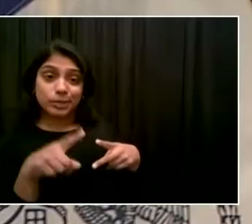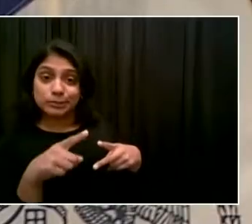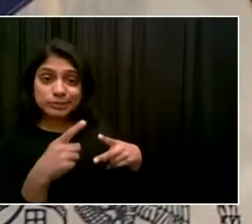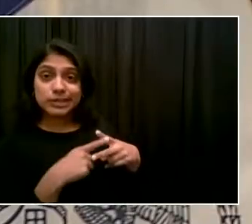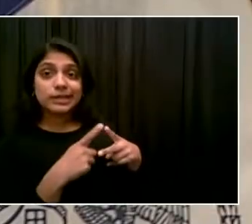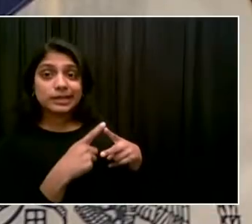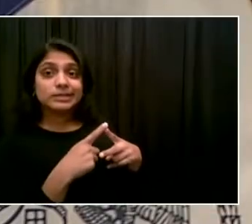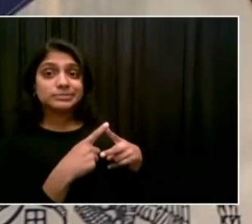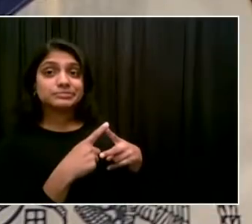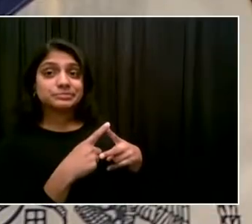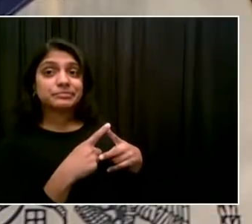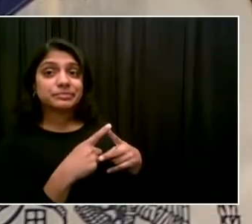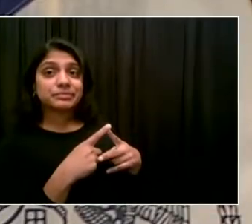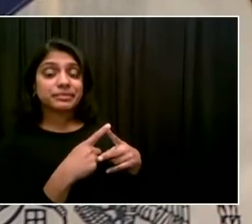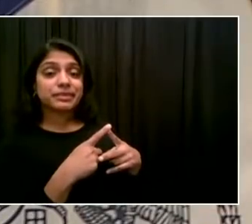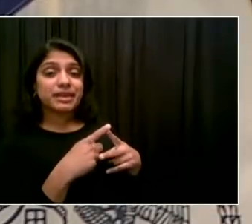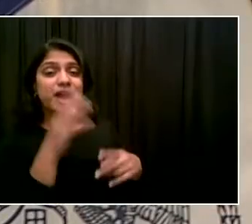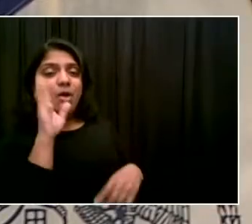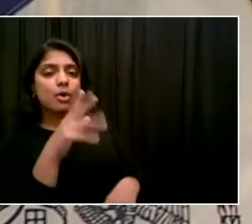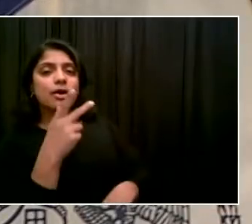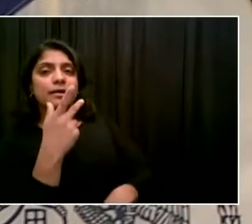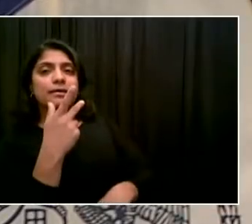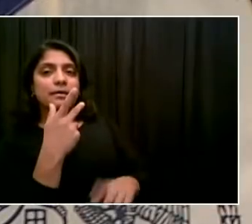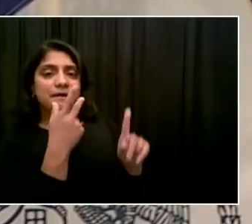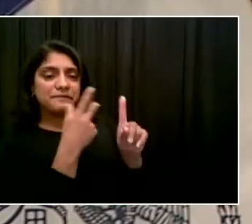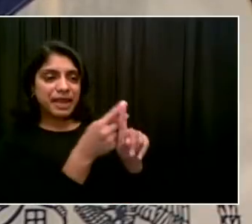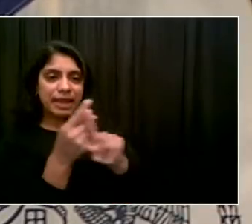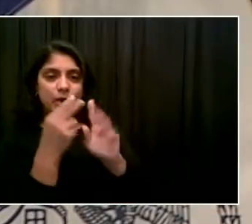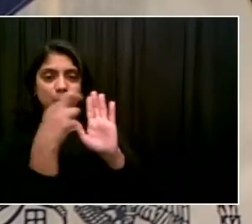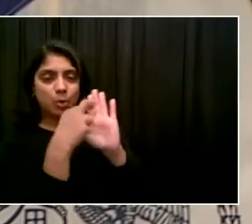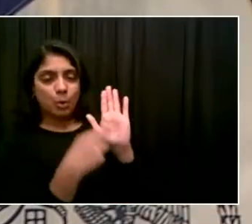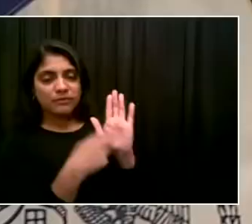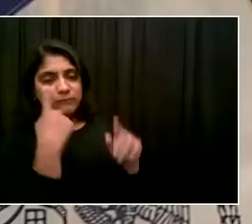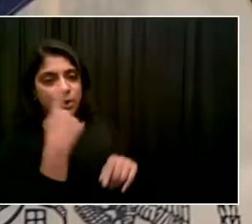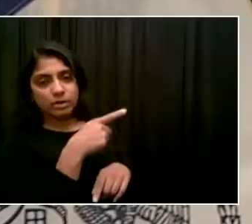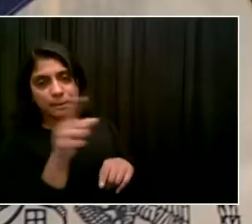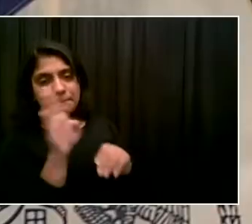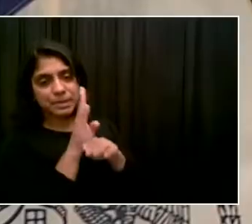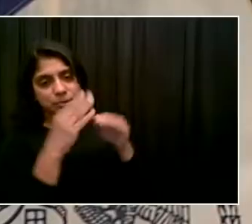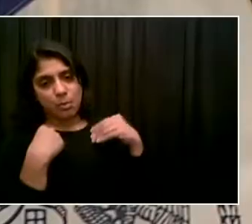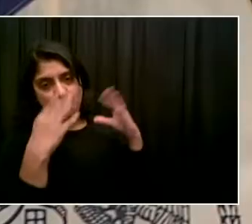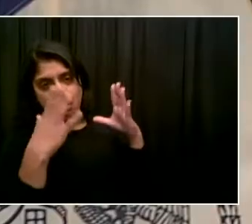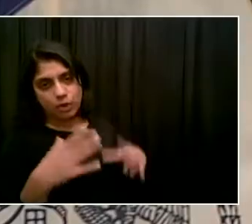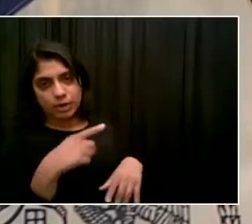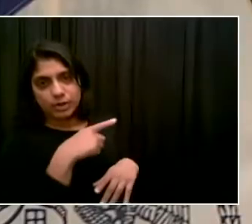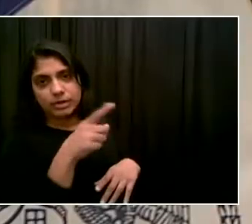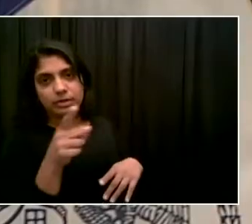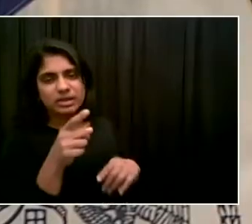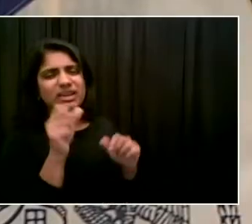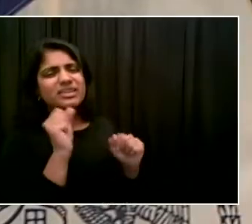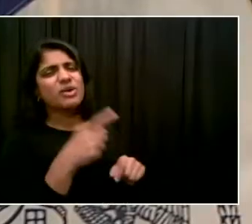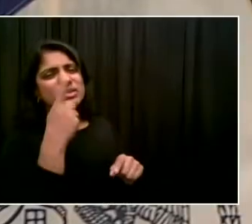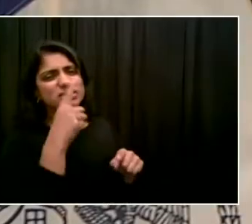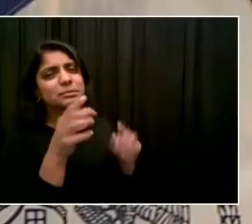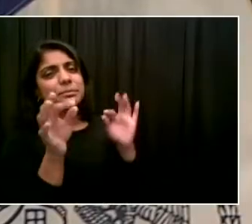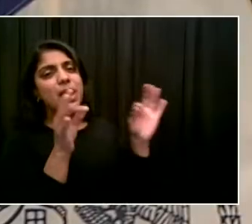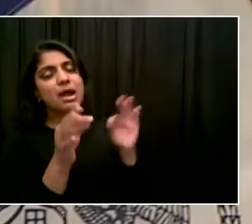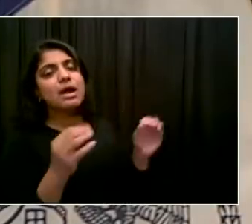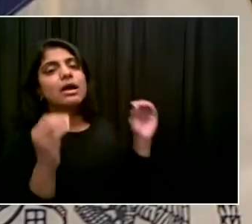HAVE A QUESTION ABOUT THE VACCINATION ROLE REGARDING BUSINESSES. CAN YOU TALK A